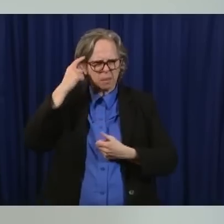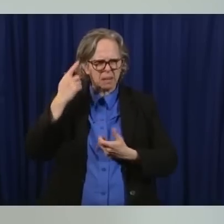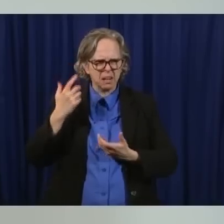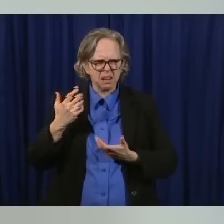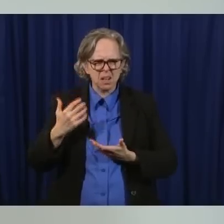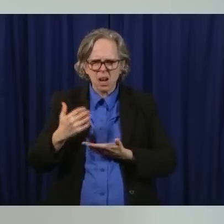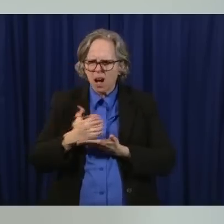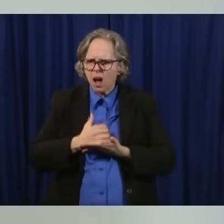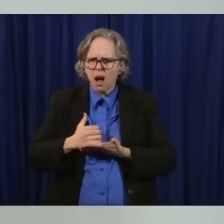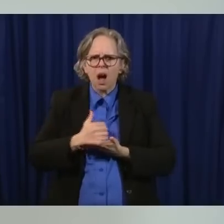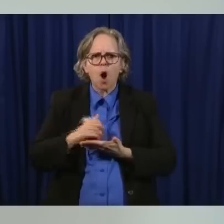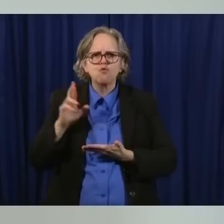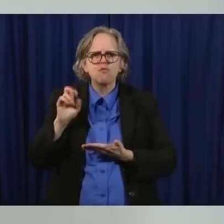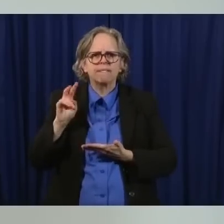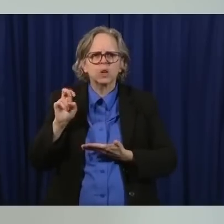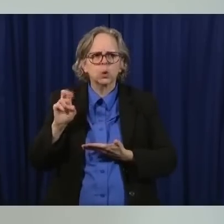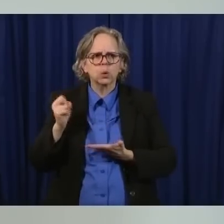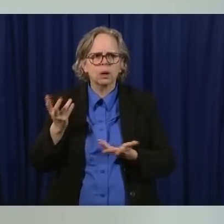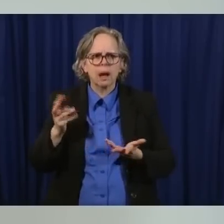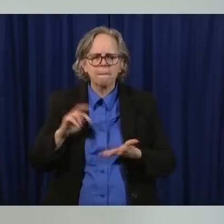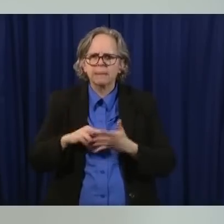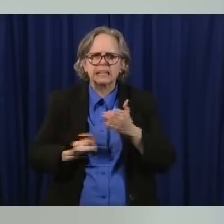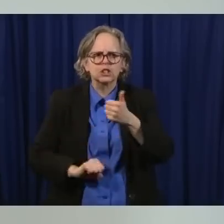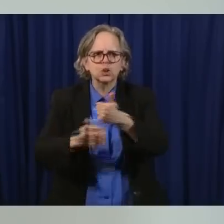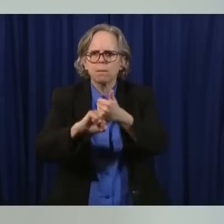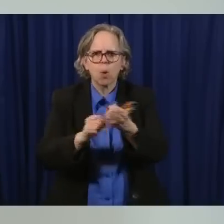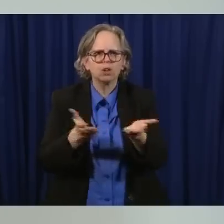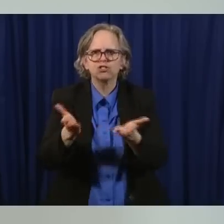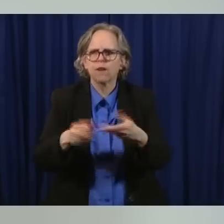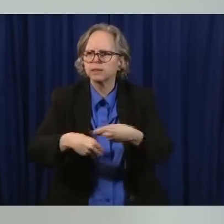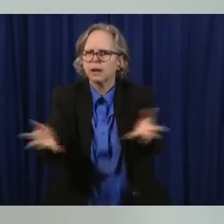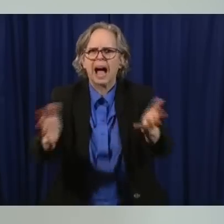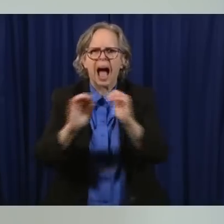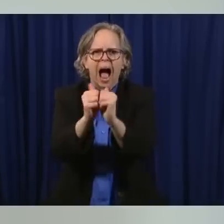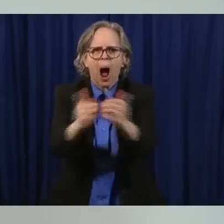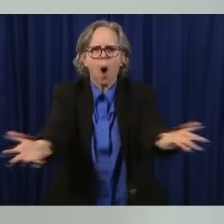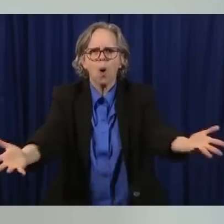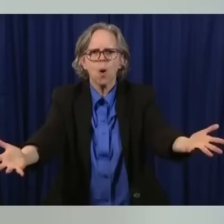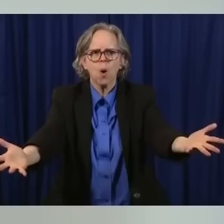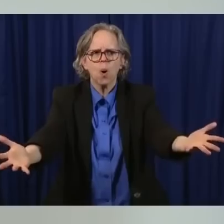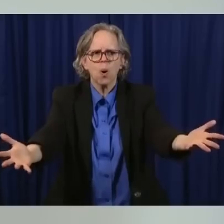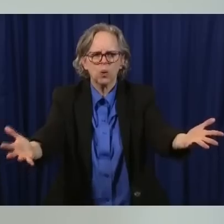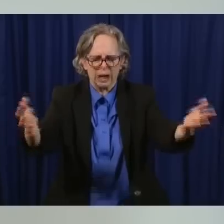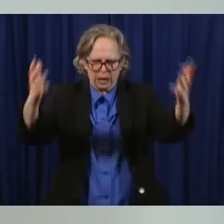LIFE. IF BUSINESSES ARE NOT OPERATING, AND PEOPLE AREN'T WORKING, THEN STATE AND LOCAL GOVERNMENT DON'T HAVE THE REVENUE TO SERVE OUR COLLECTIVE